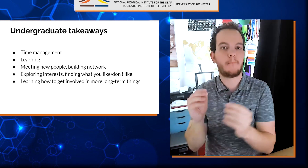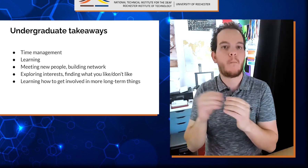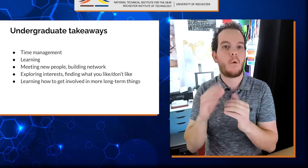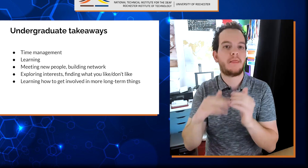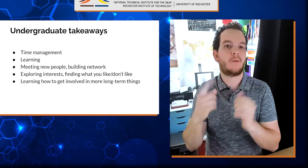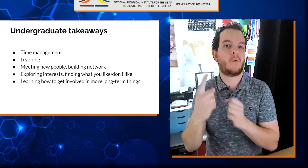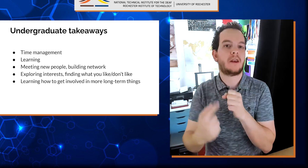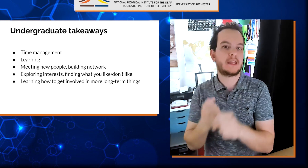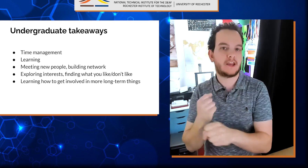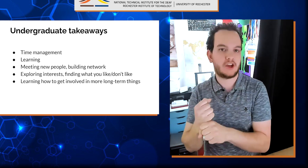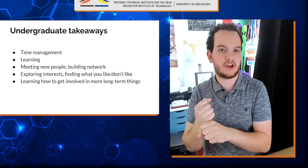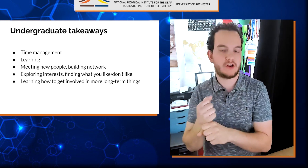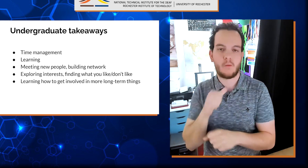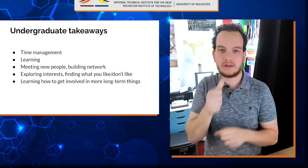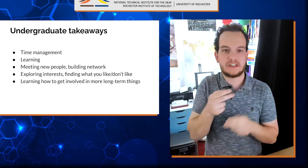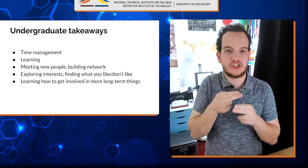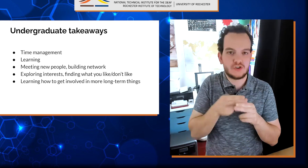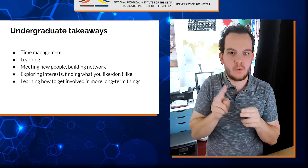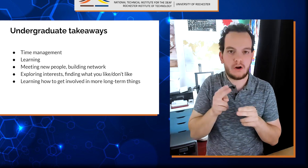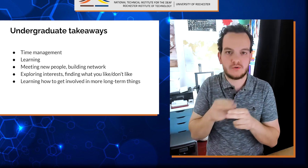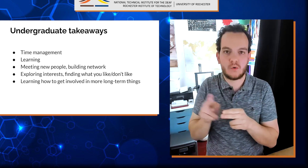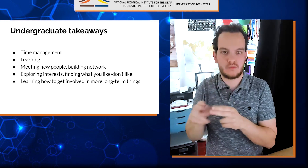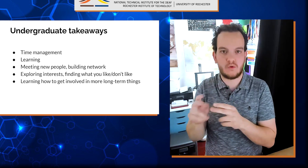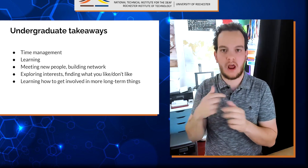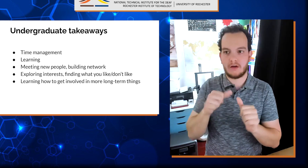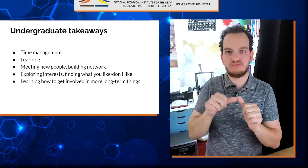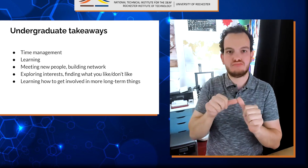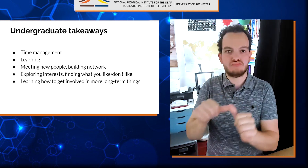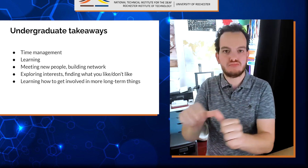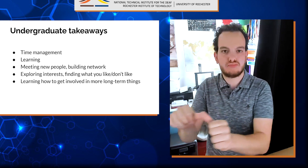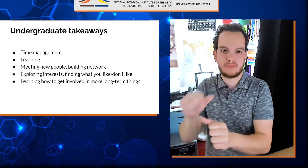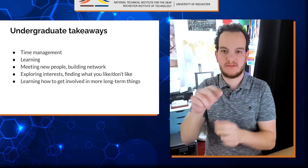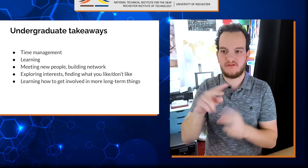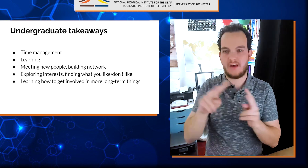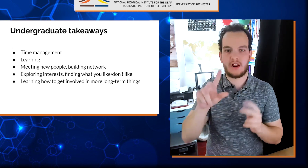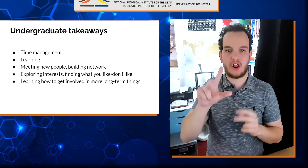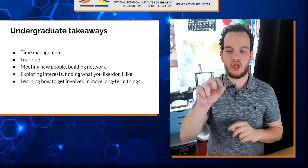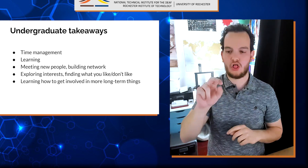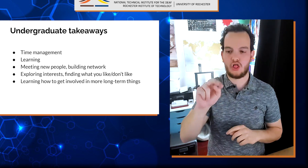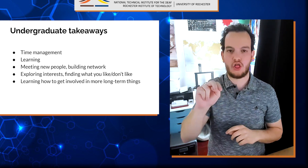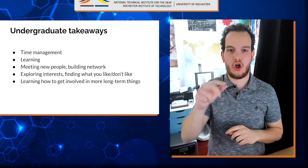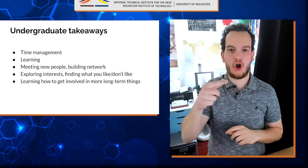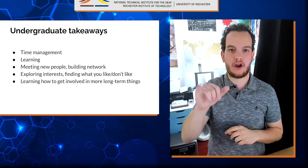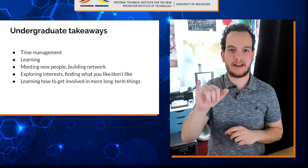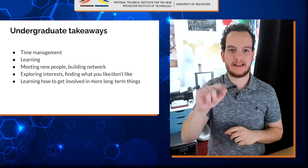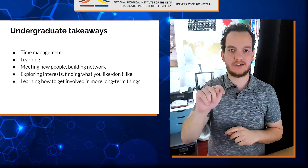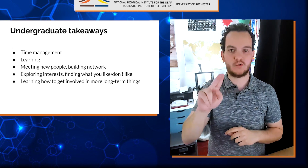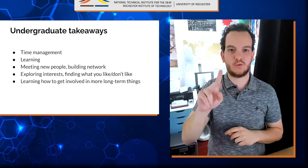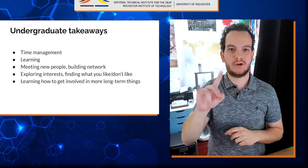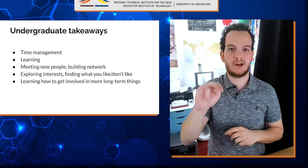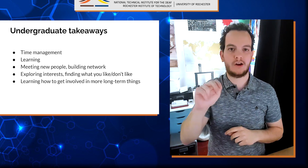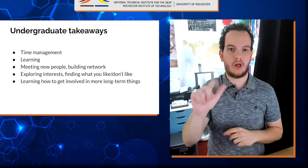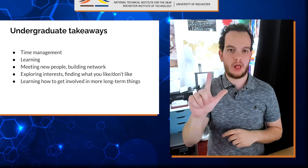that continued beyond just one year. It was a longitudinal study.